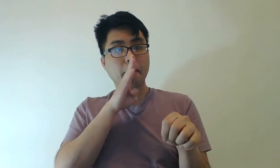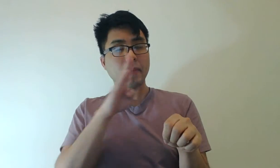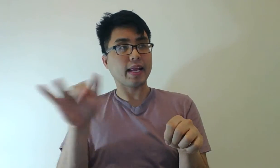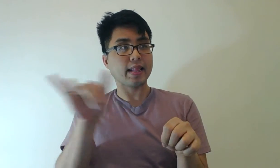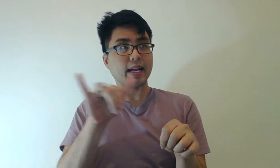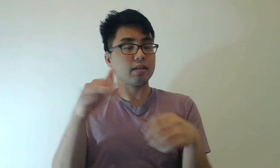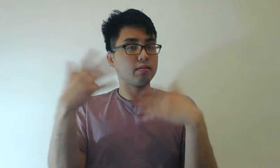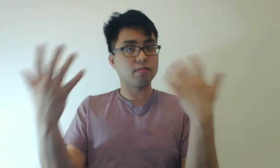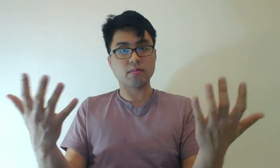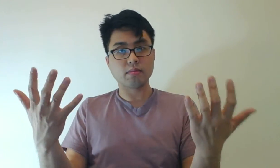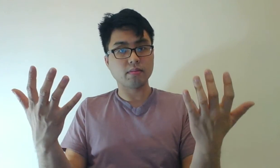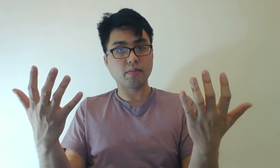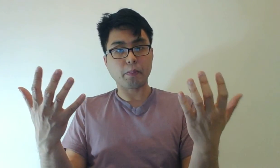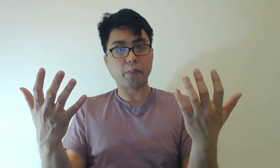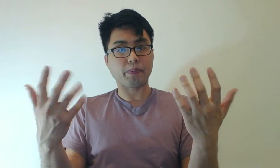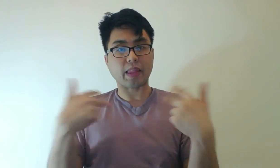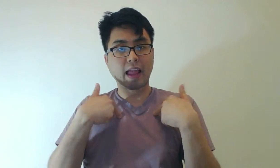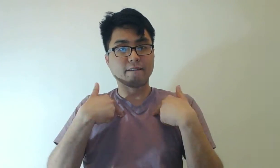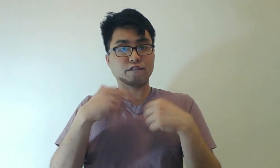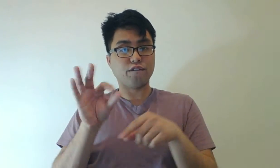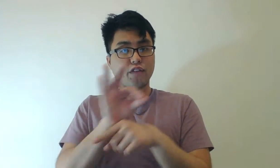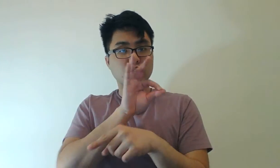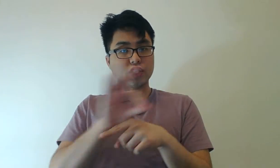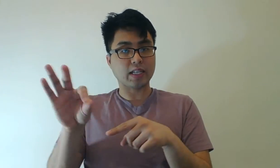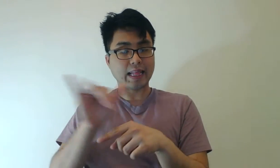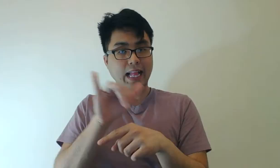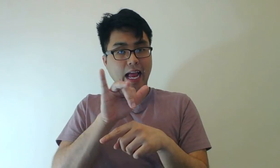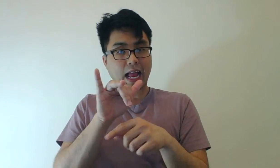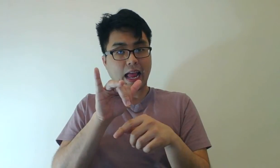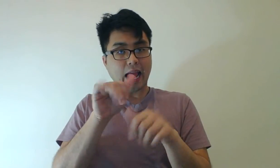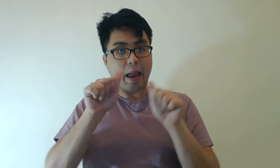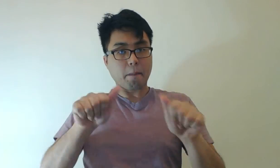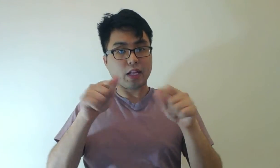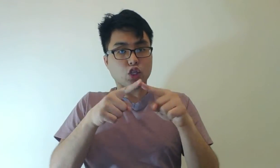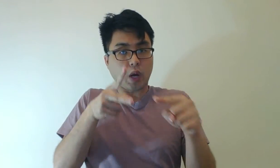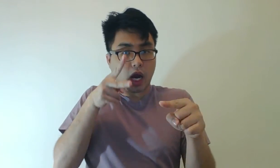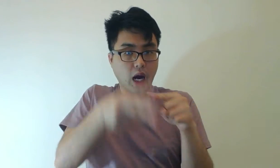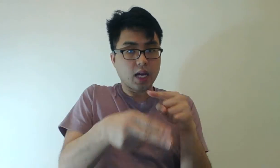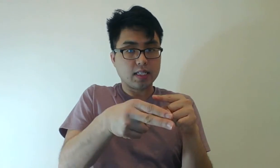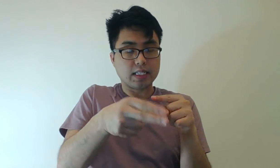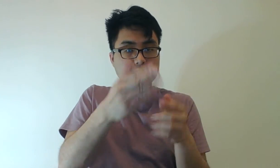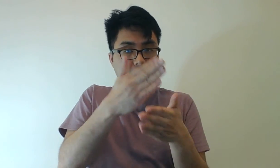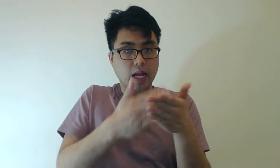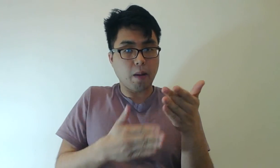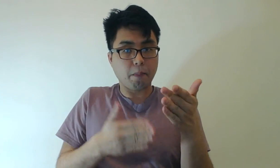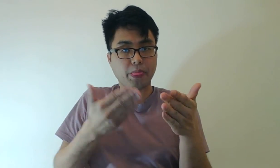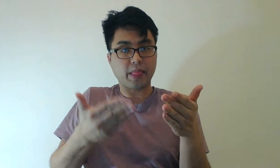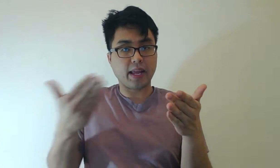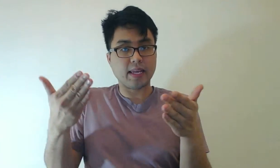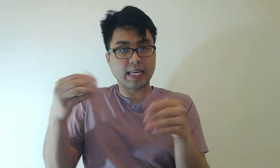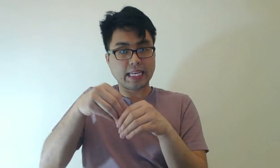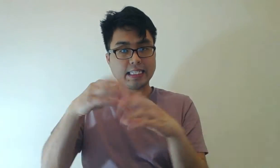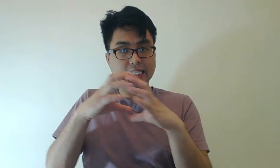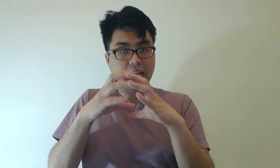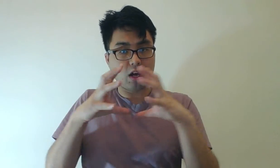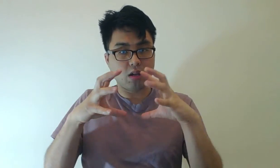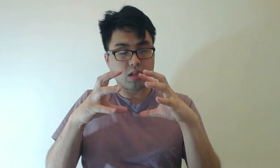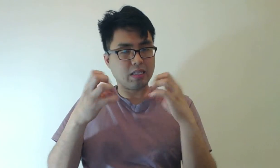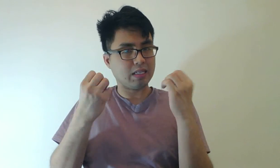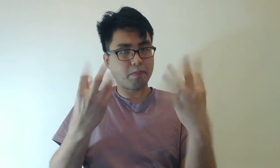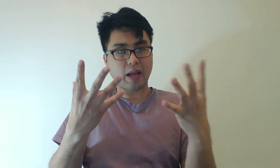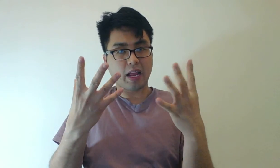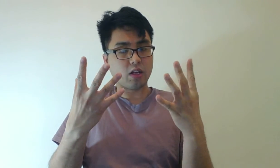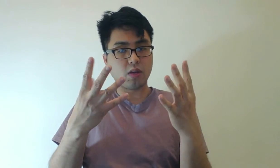can be like having functions like being able to cut something in cells